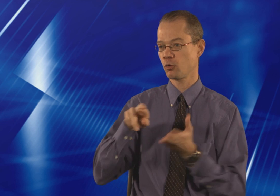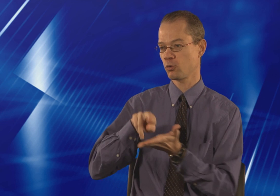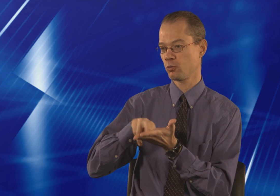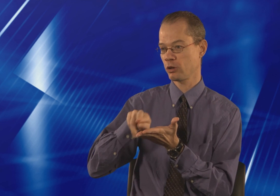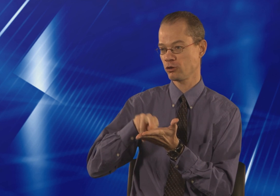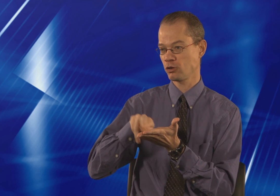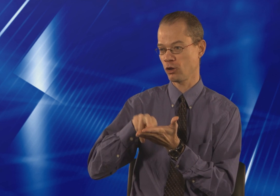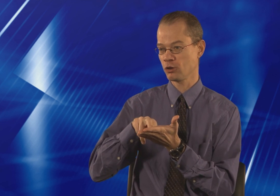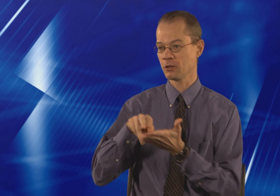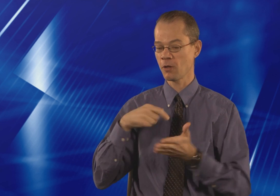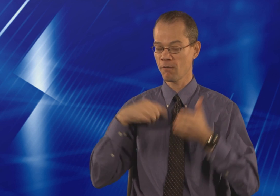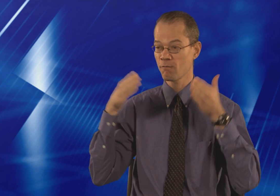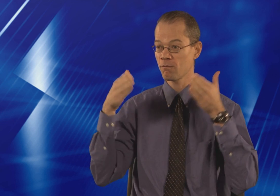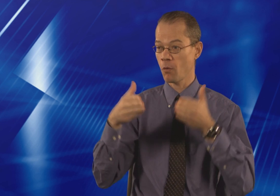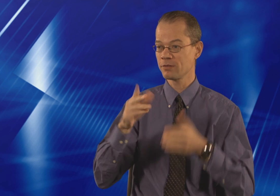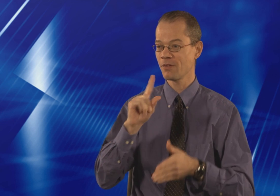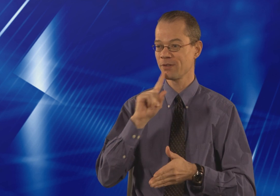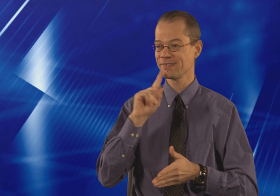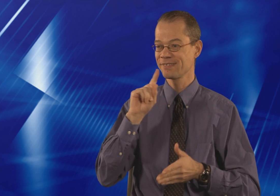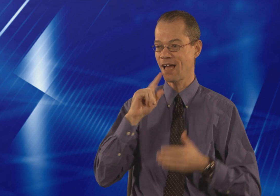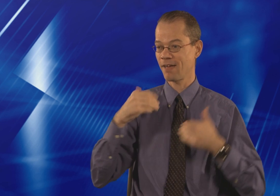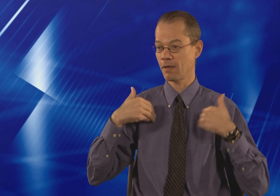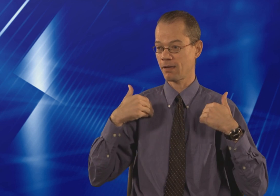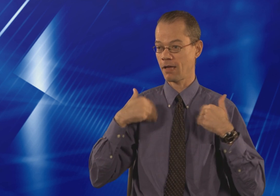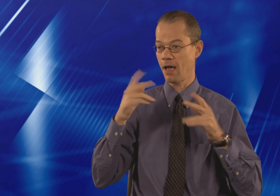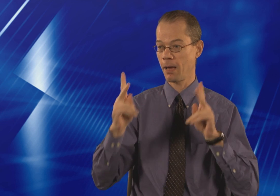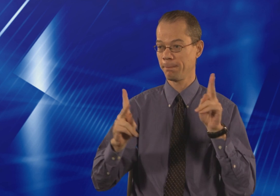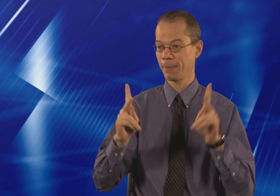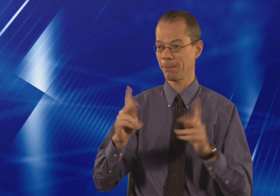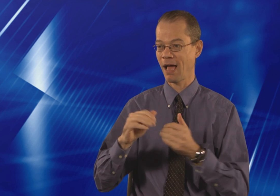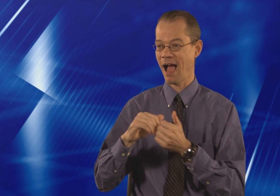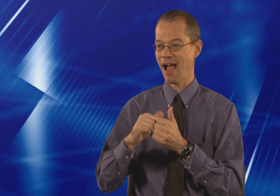I do research, focusing on deaf youth